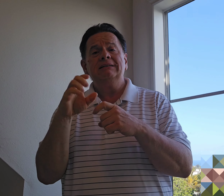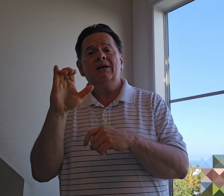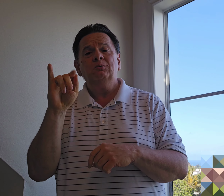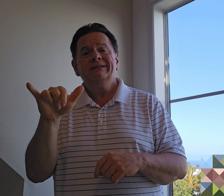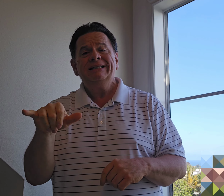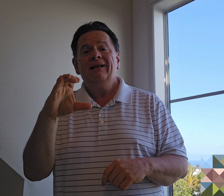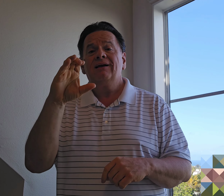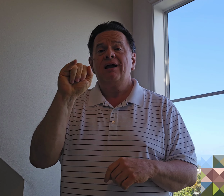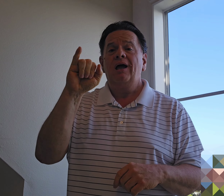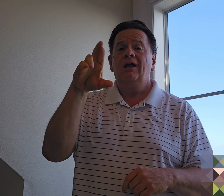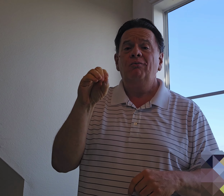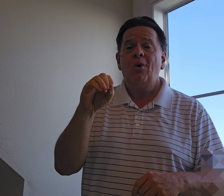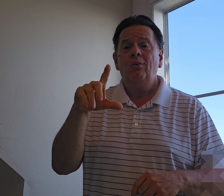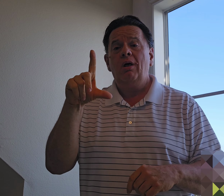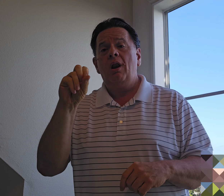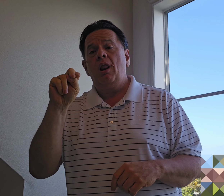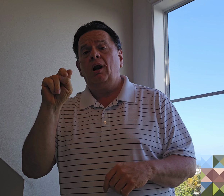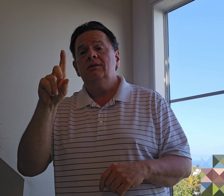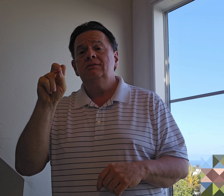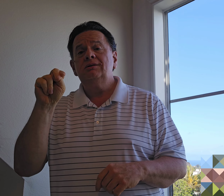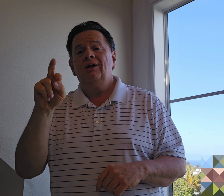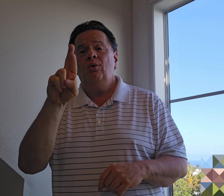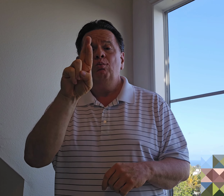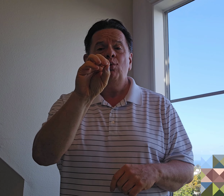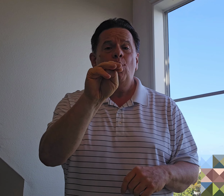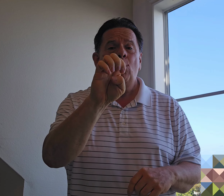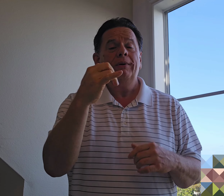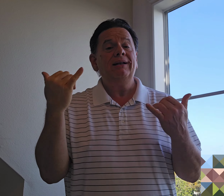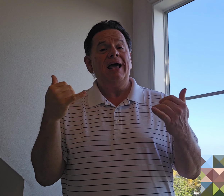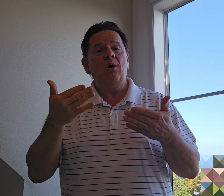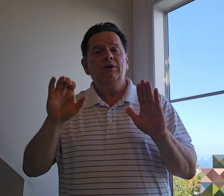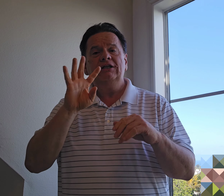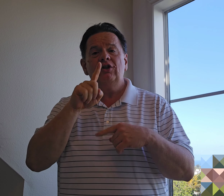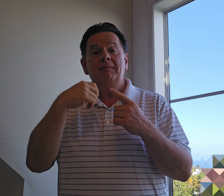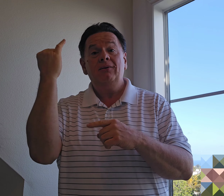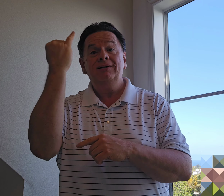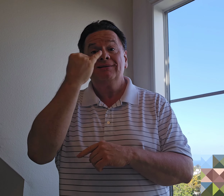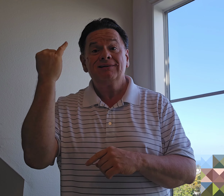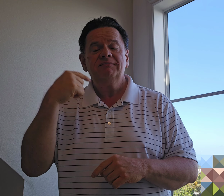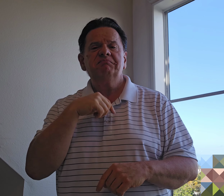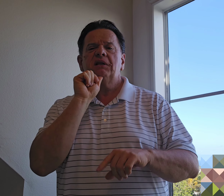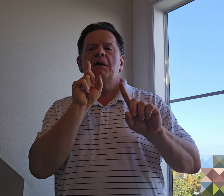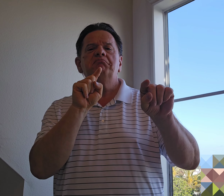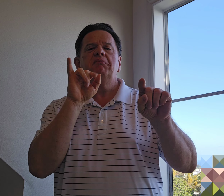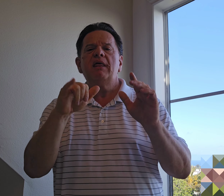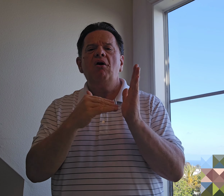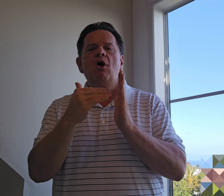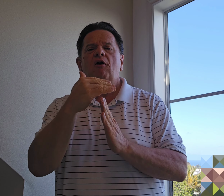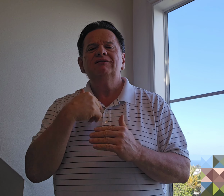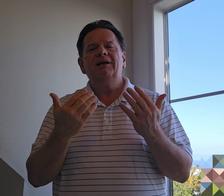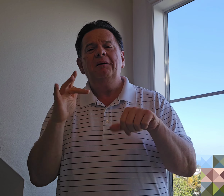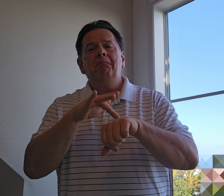Tokyo, Mexico City, Cairo, London, and even Rome. Now, let's talk about Italy.